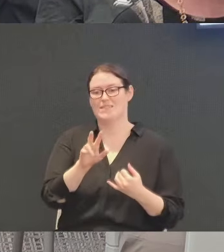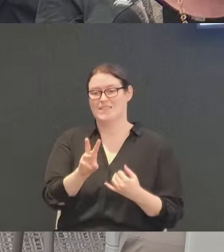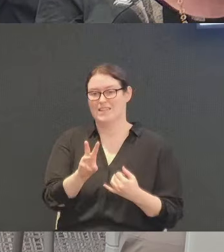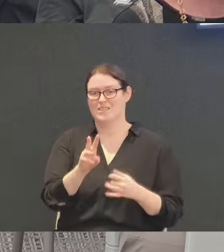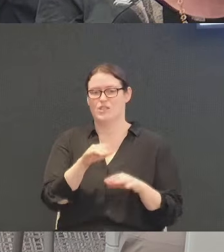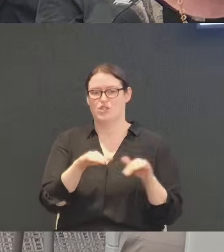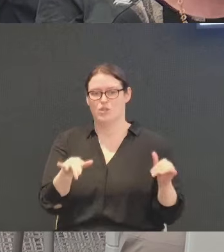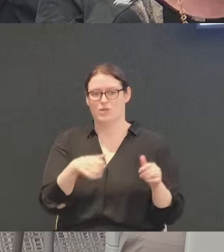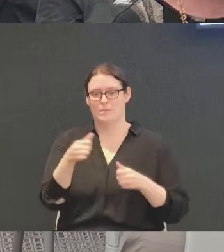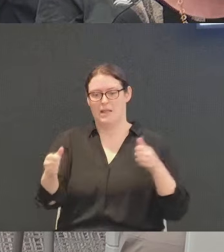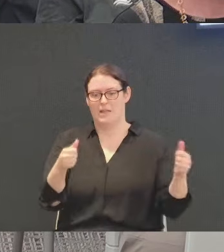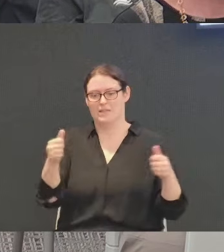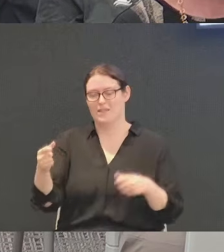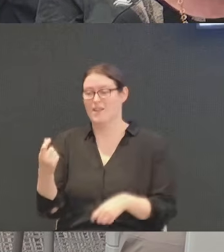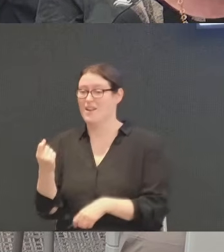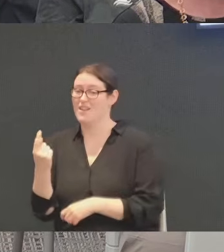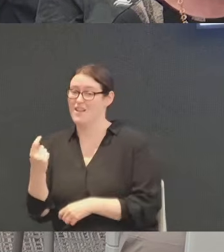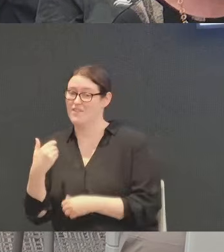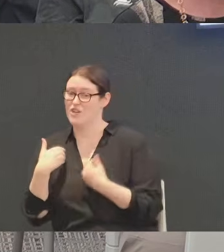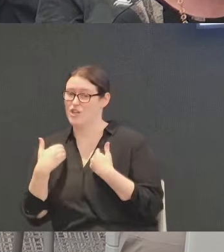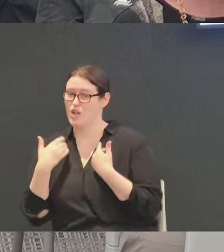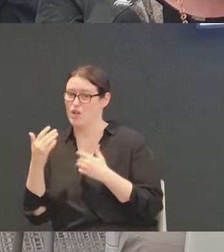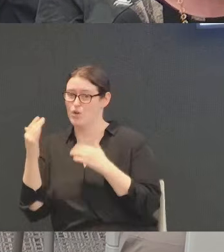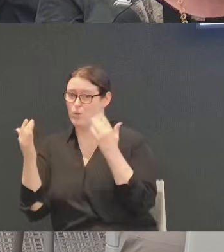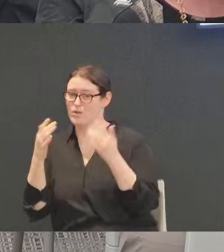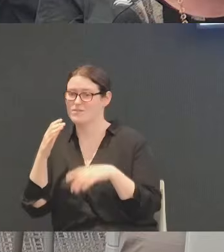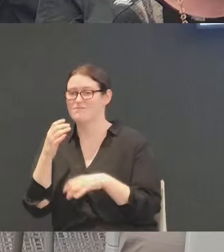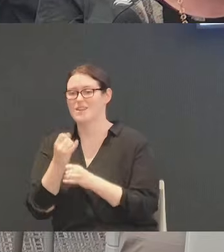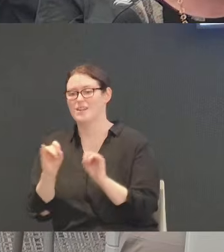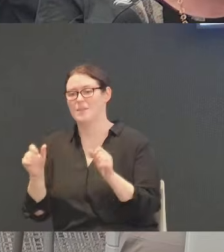11 young adults in our independent living program. The children we are seeing come